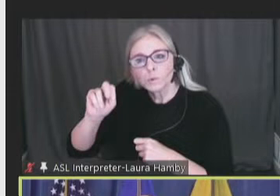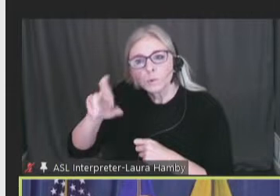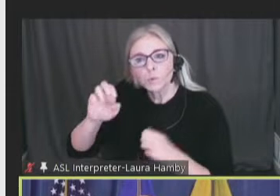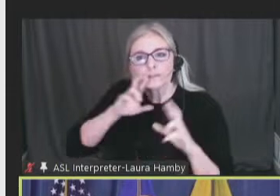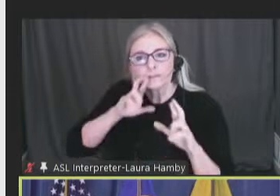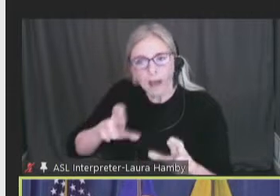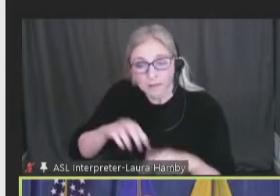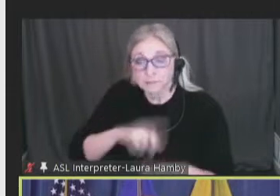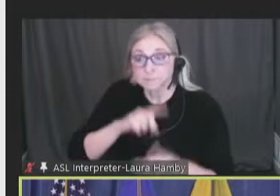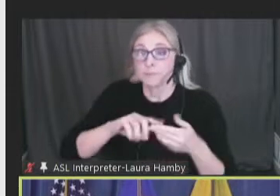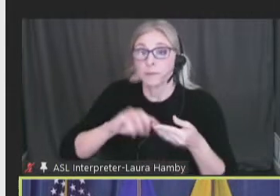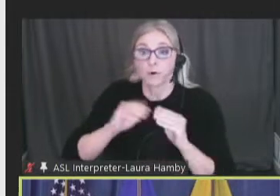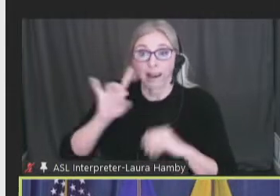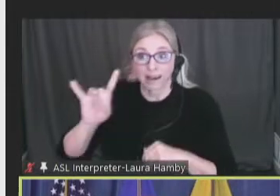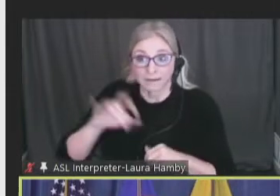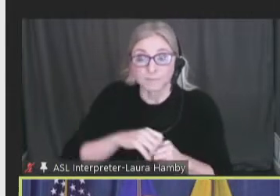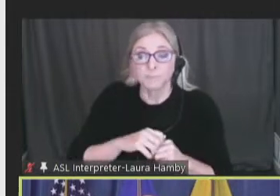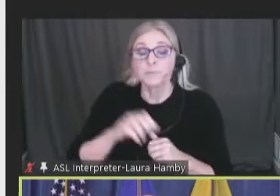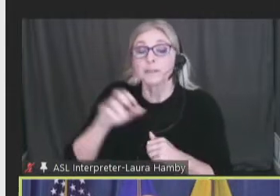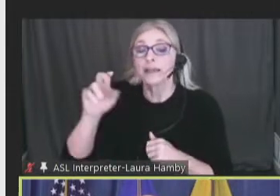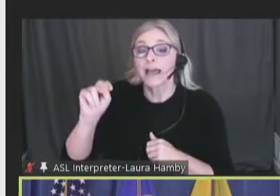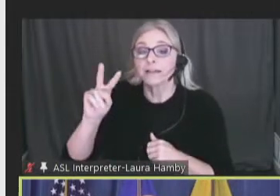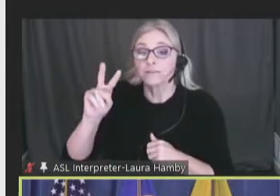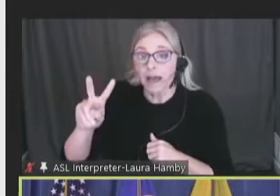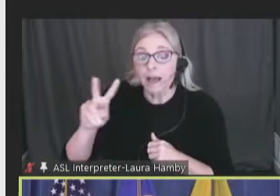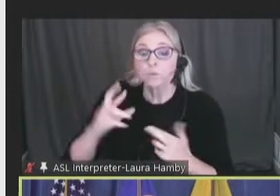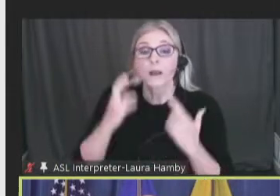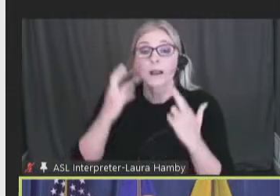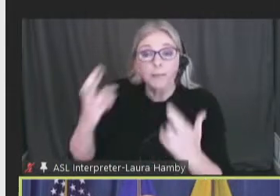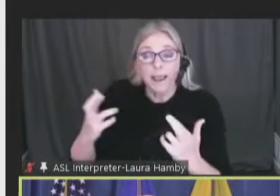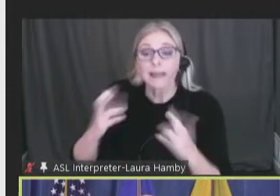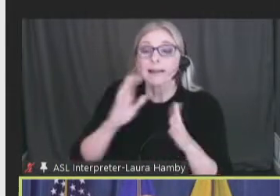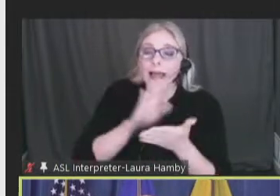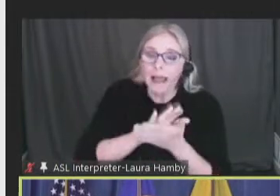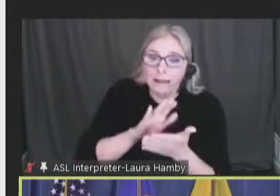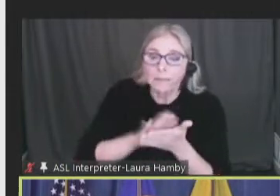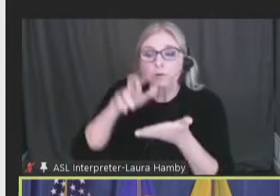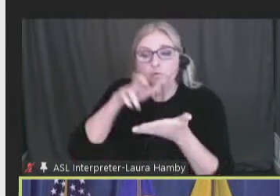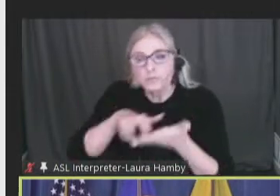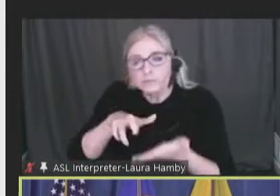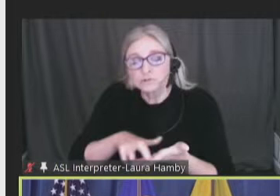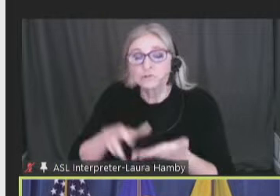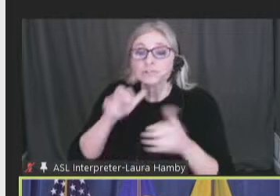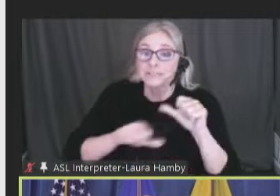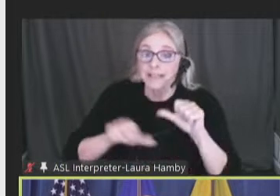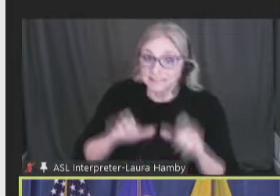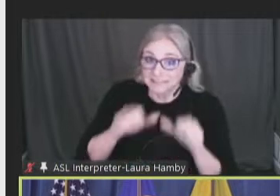Number eight, NVAC recommends academics, researchers, and scientists continue to study the clinical